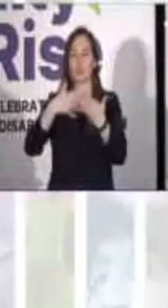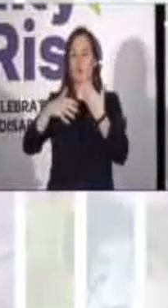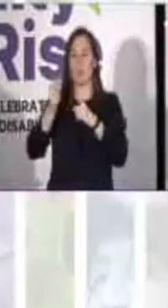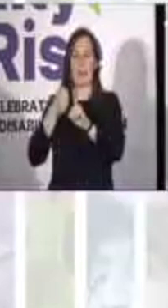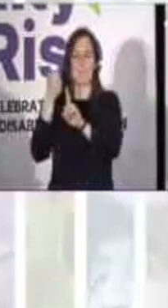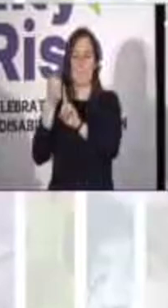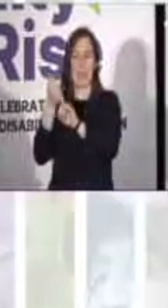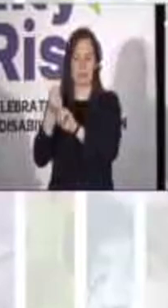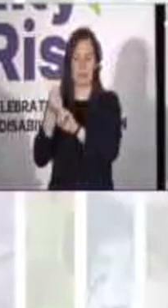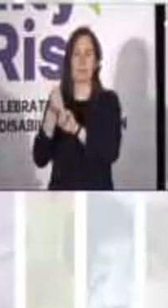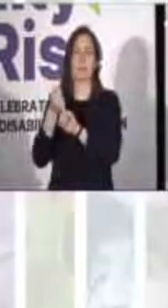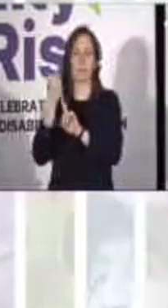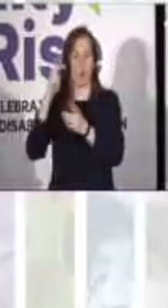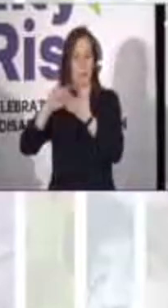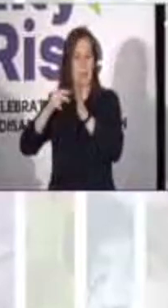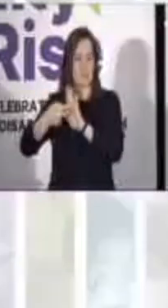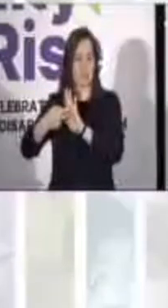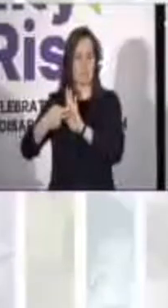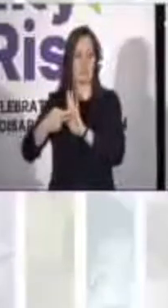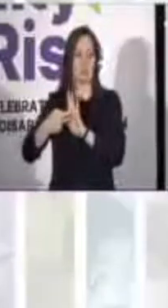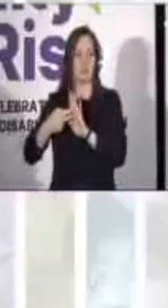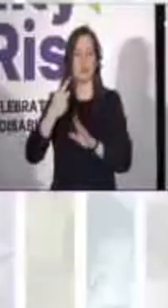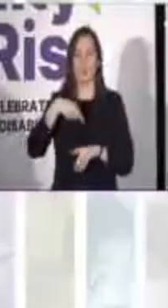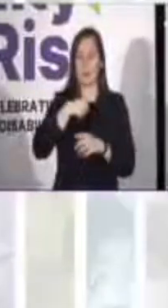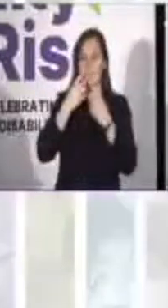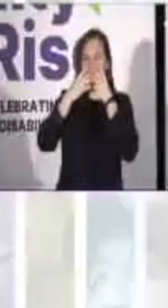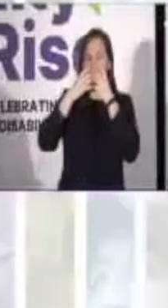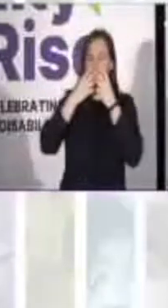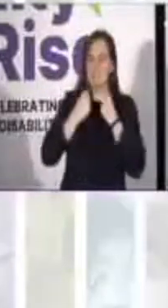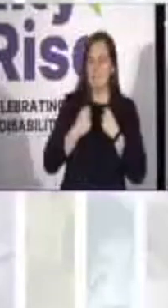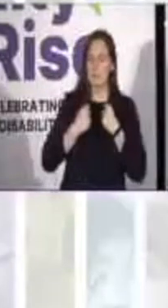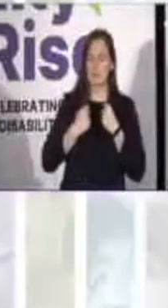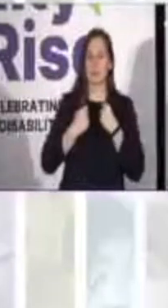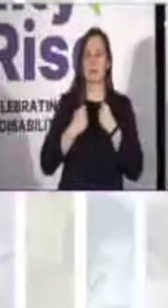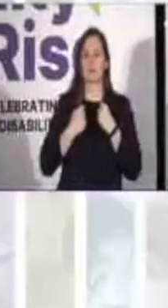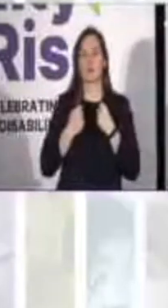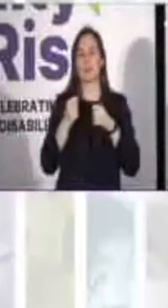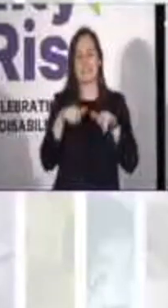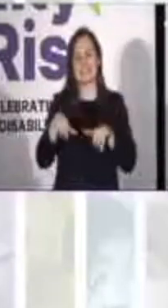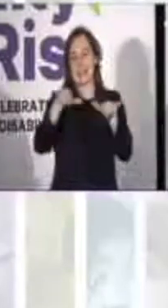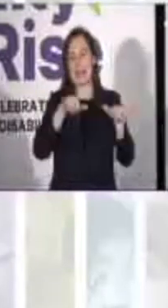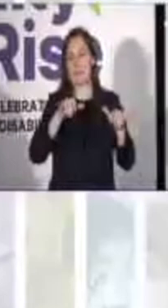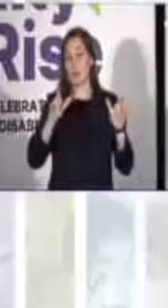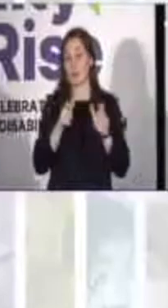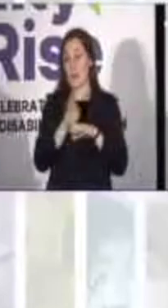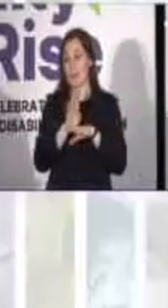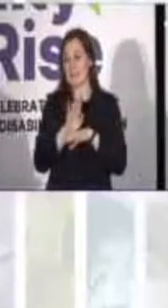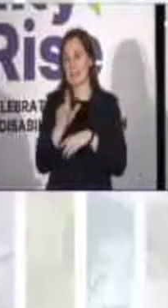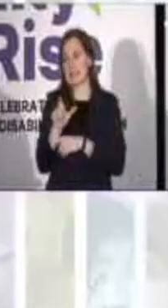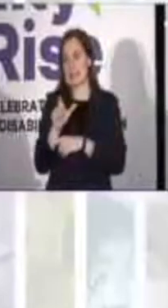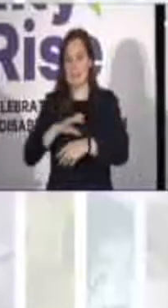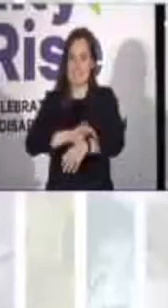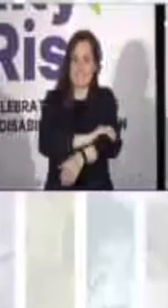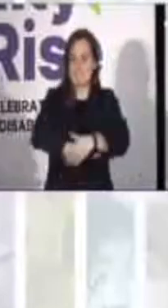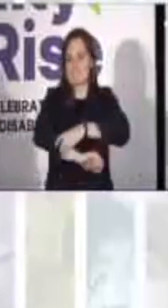IT WAS A LABOUR OF LOVE AND LIKE ANY SMALL BUSINESS, AND REQUIRED A LOT OF RESILIENCY, HANDS-ON EFFORT, AND GRIT.